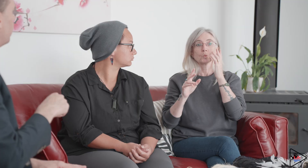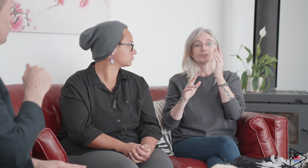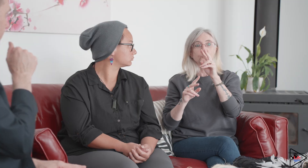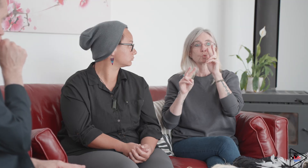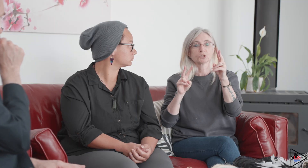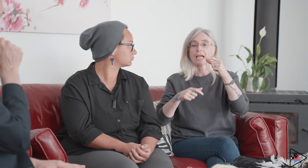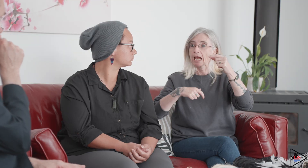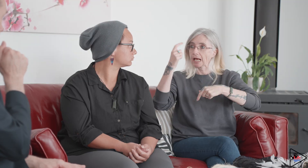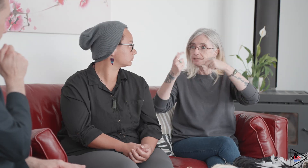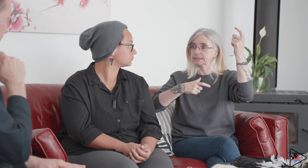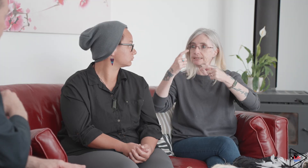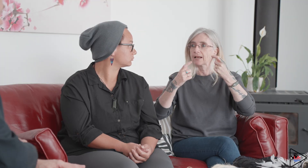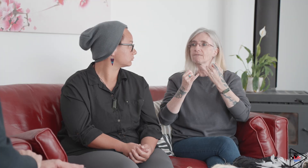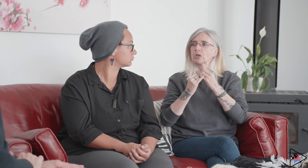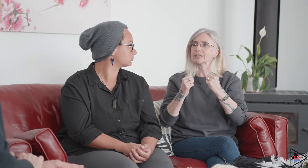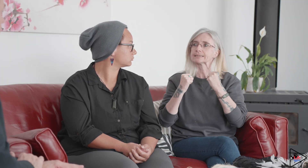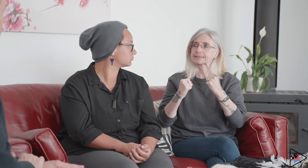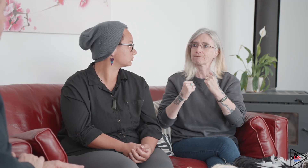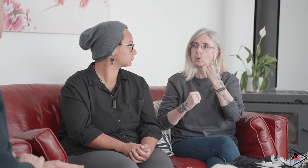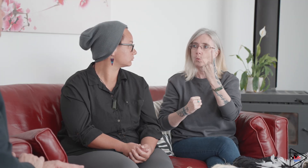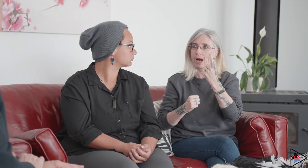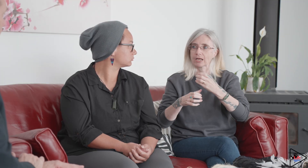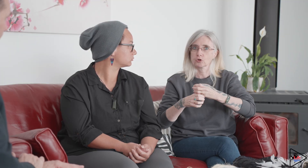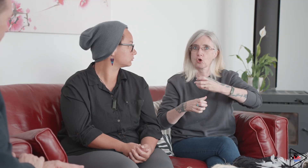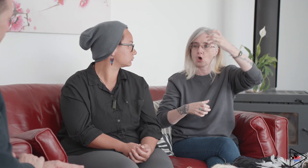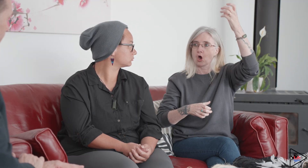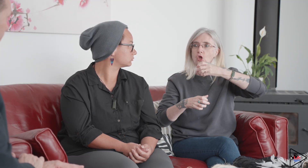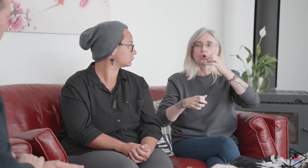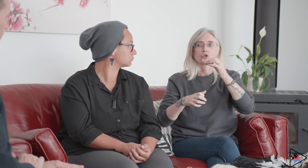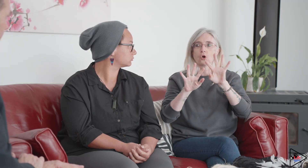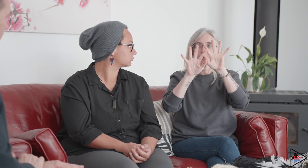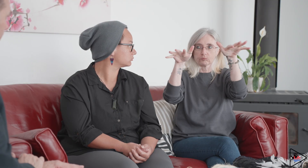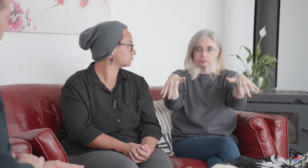there? Well, if you see the harakeke flax, you take a really really tough leaf. You don't take